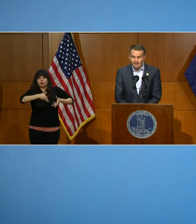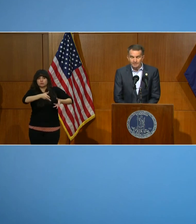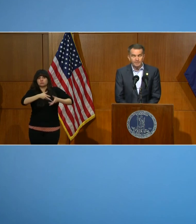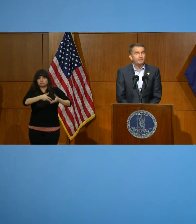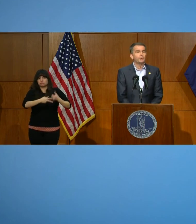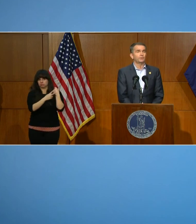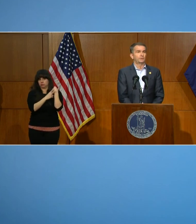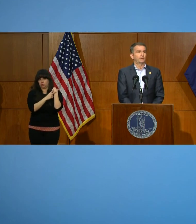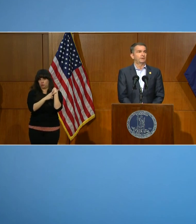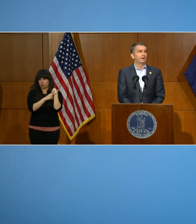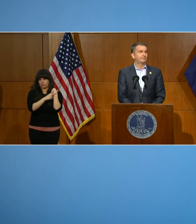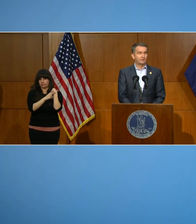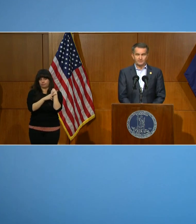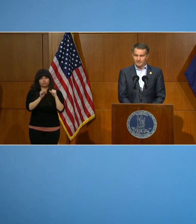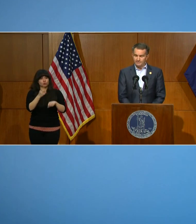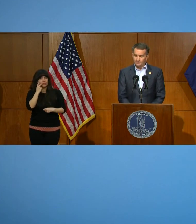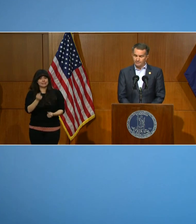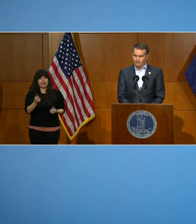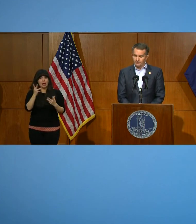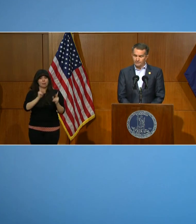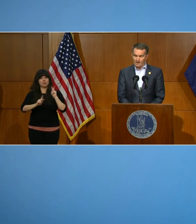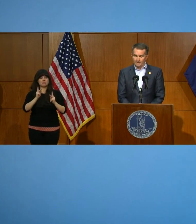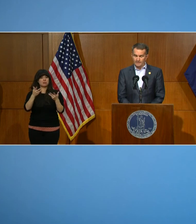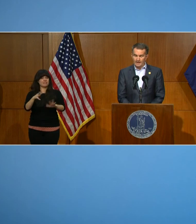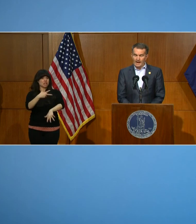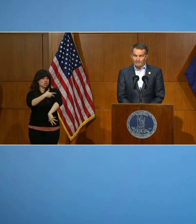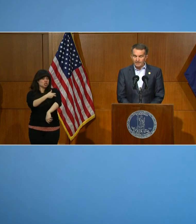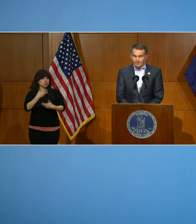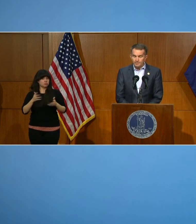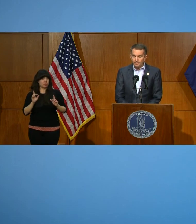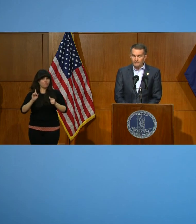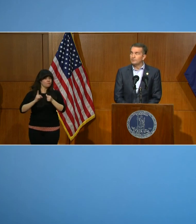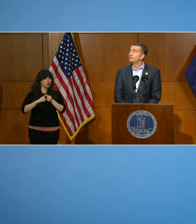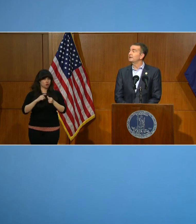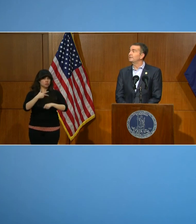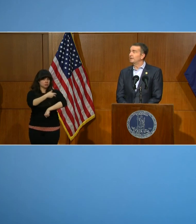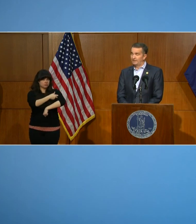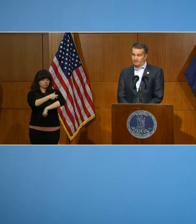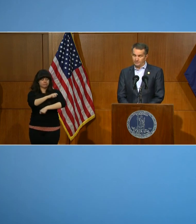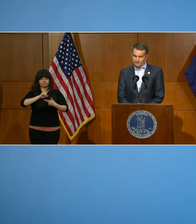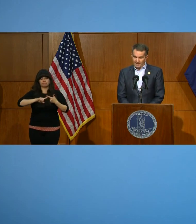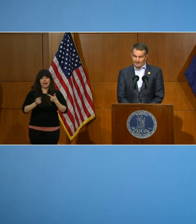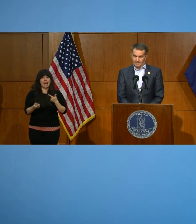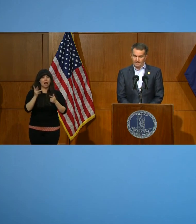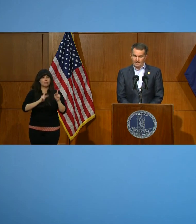DELIVERED AND WHERE THEY'RE SITTING. YOU CAN SEE HOW MANY